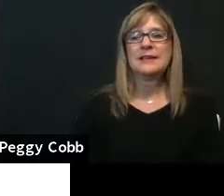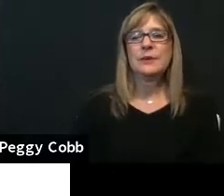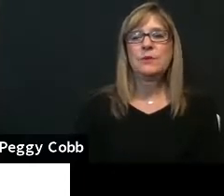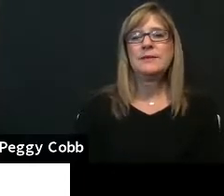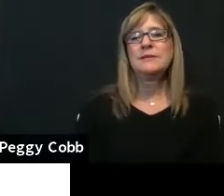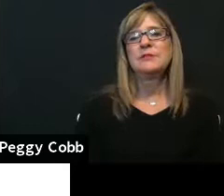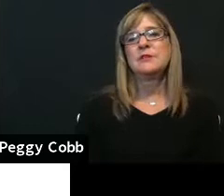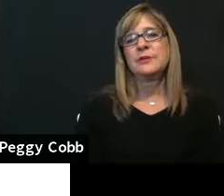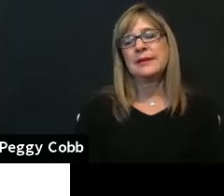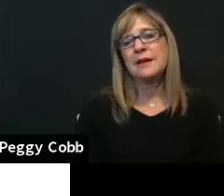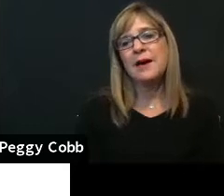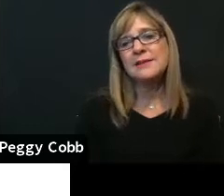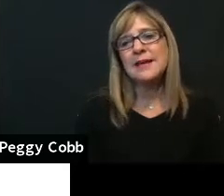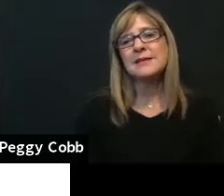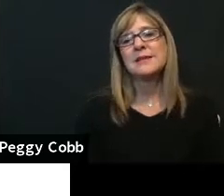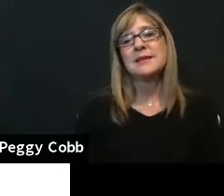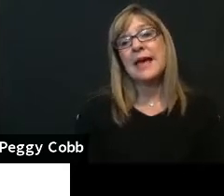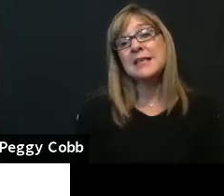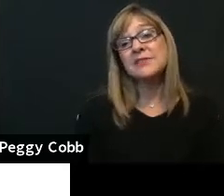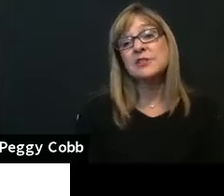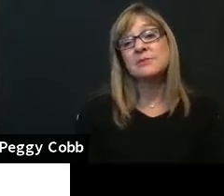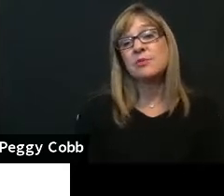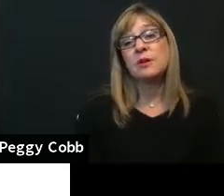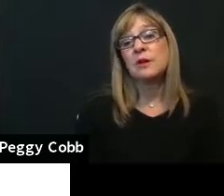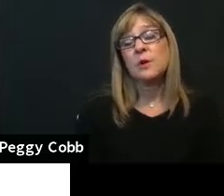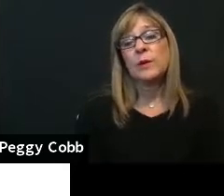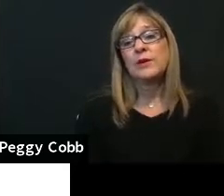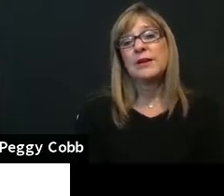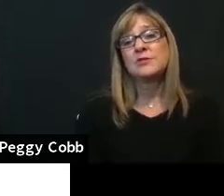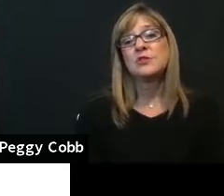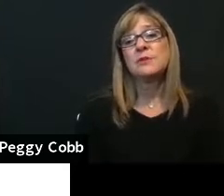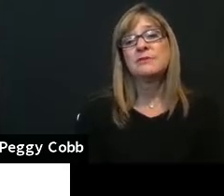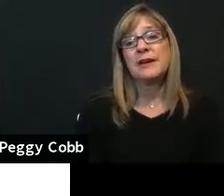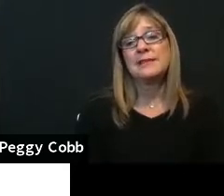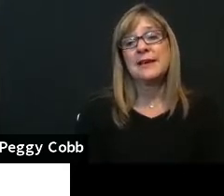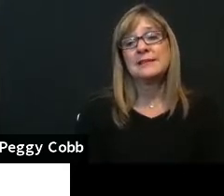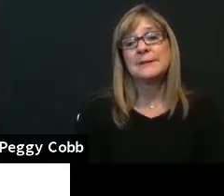and we want them to know they can contact us and ask for support. We are here to provide that.